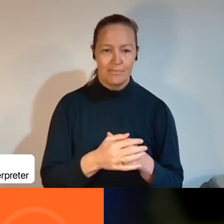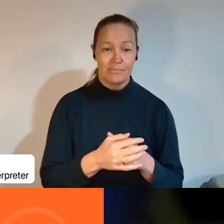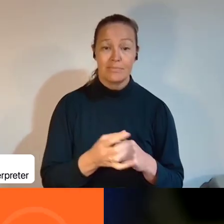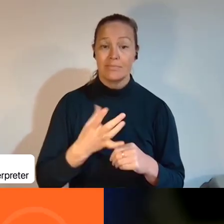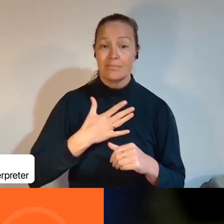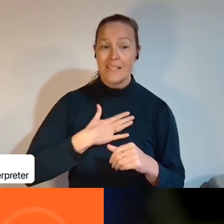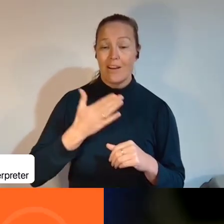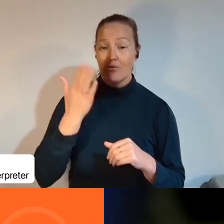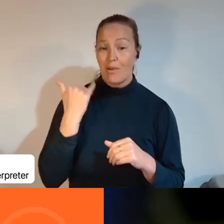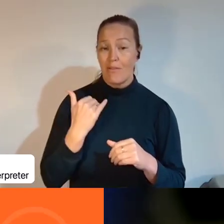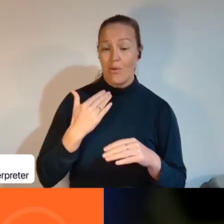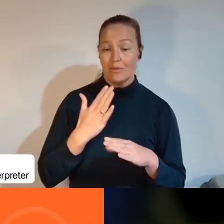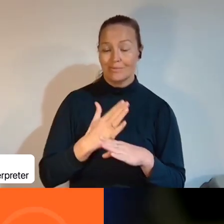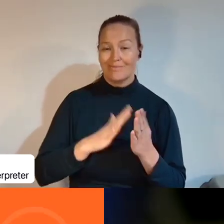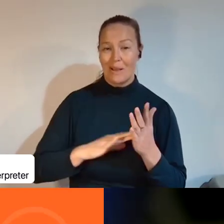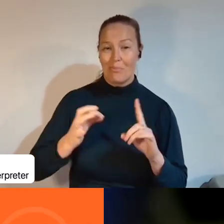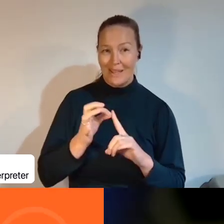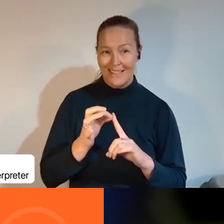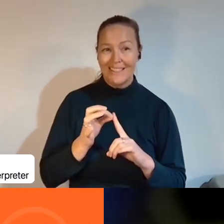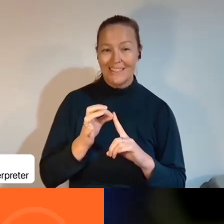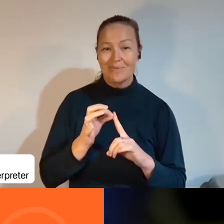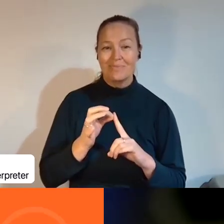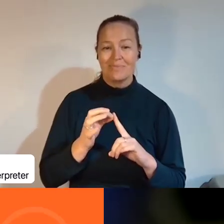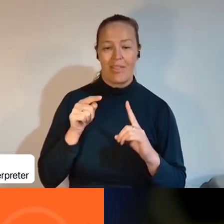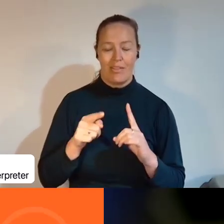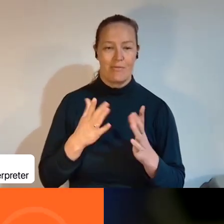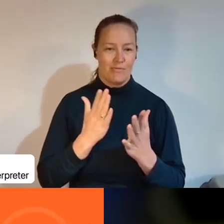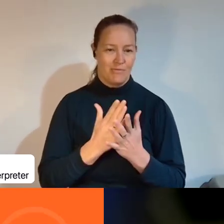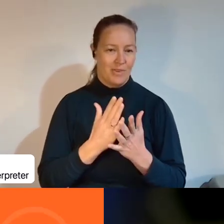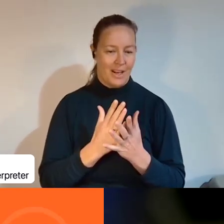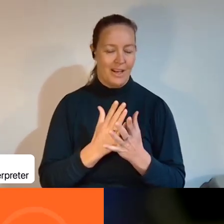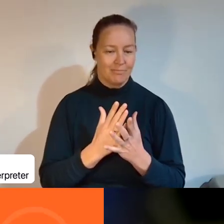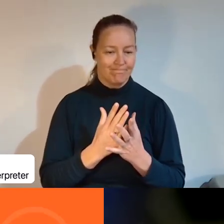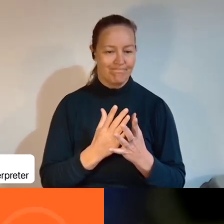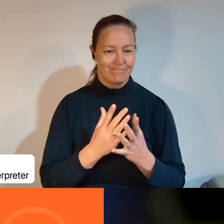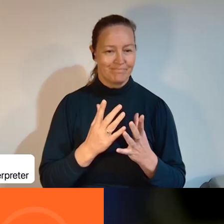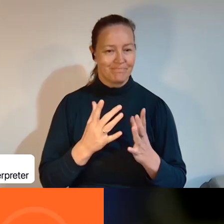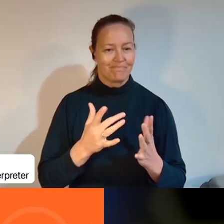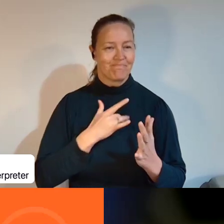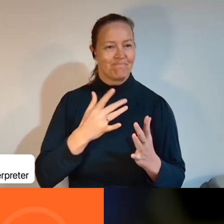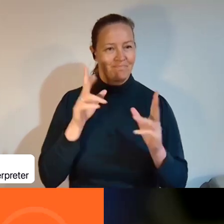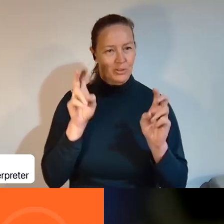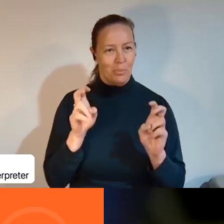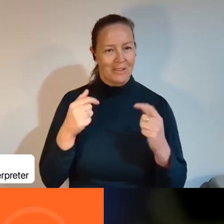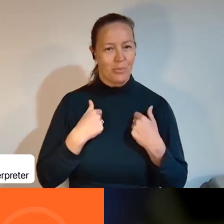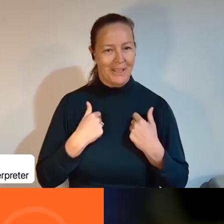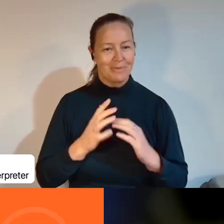parliament, this is a topic that is very close to my heart. We will be exploring the